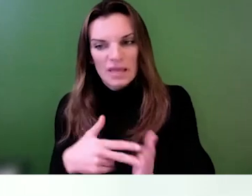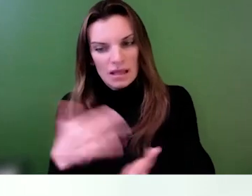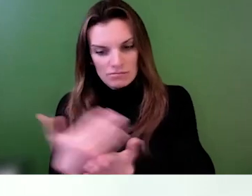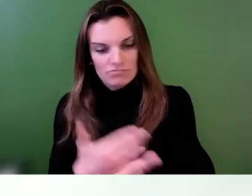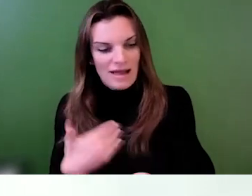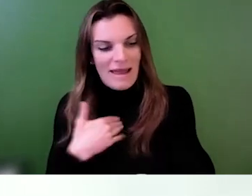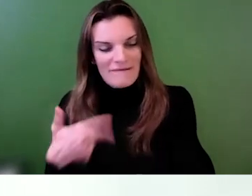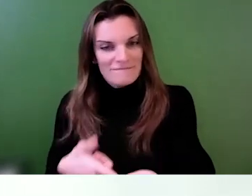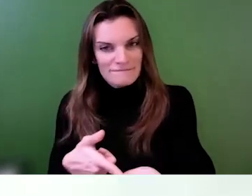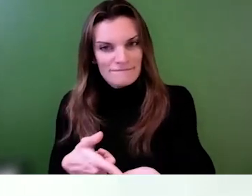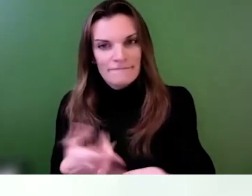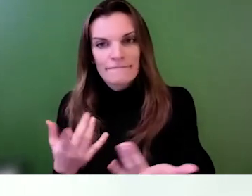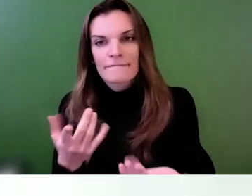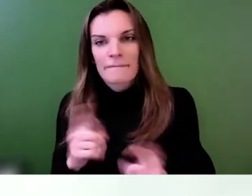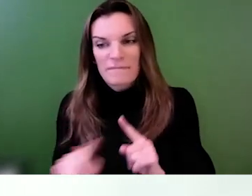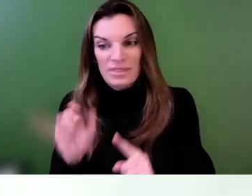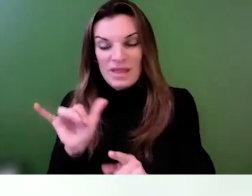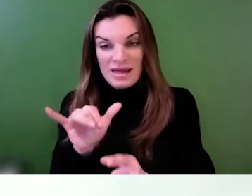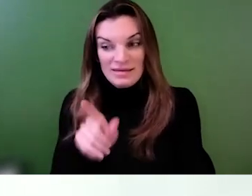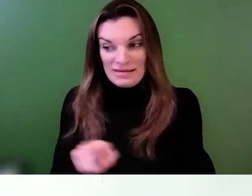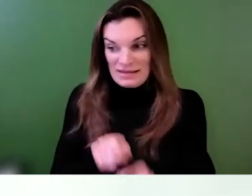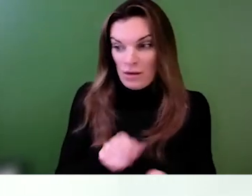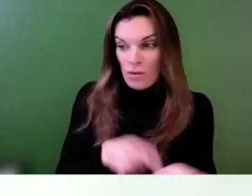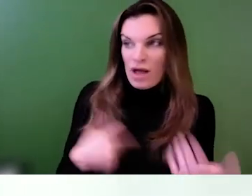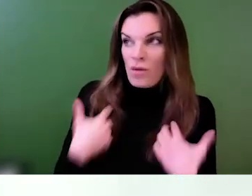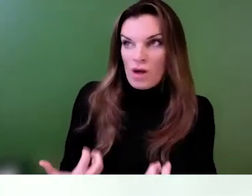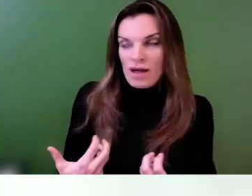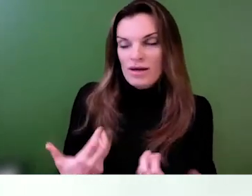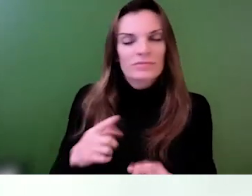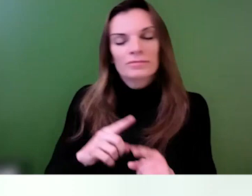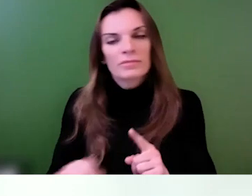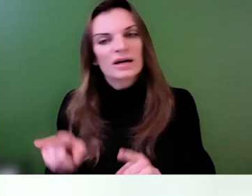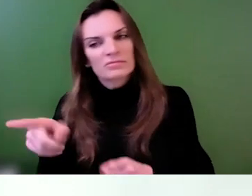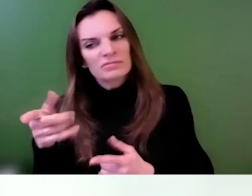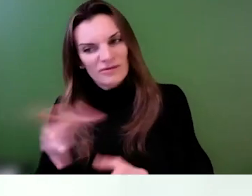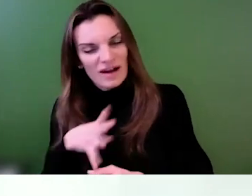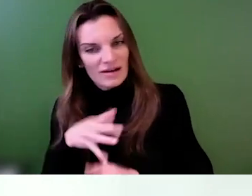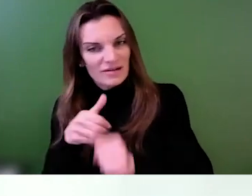and give her a list to refer back to but not the exact accommodation she asked for but legally that is still okay.